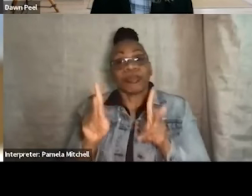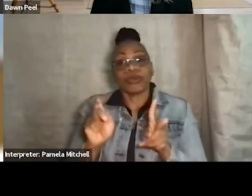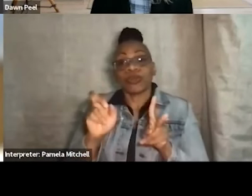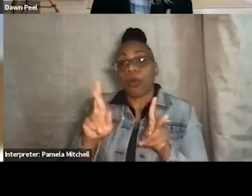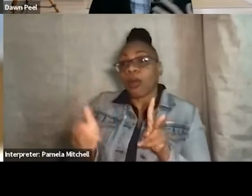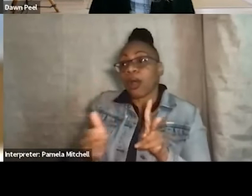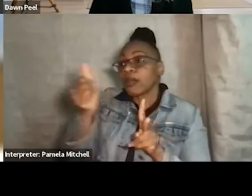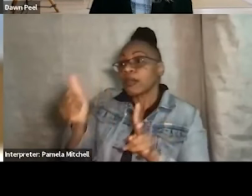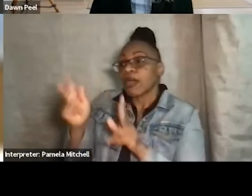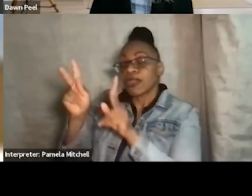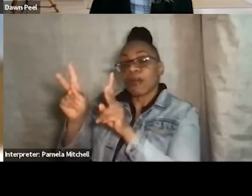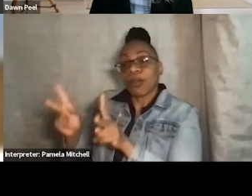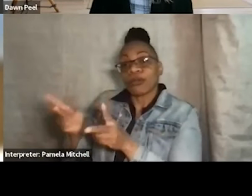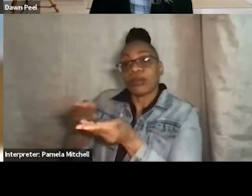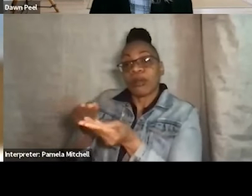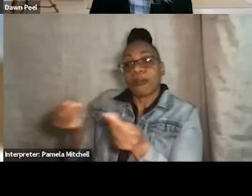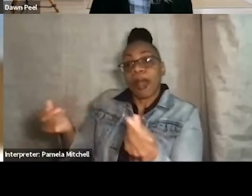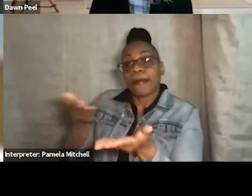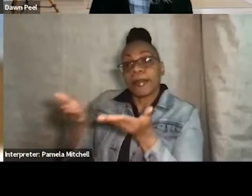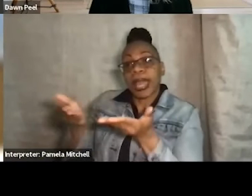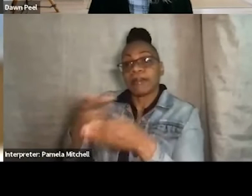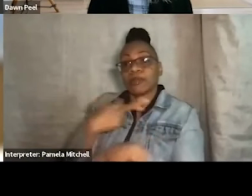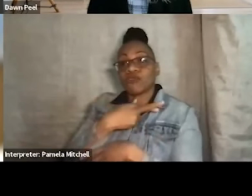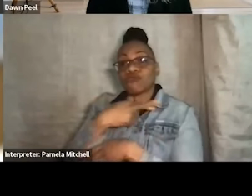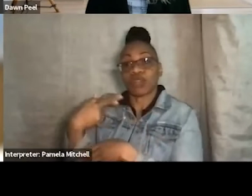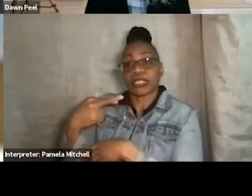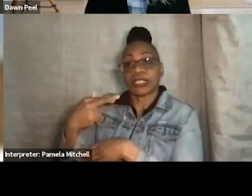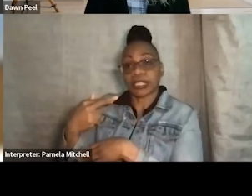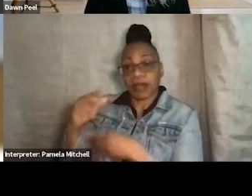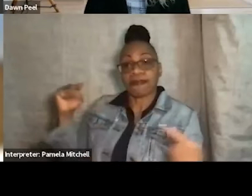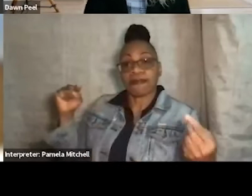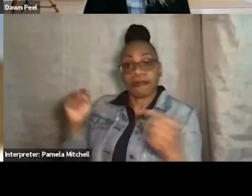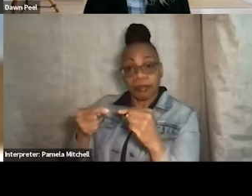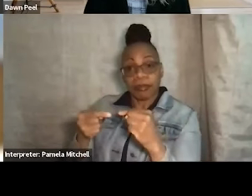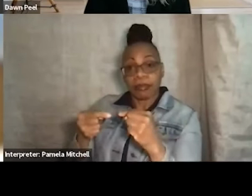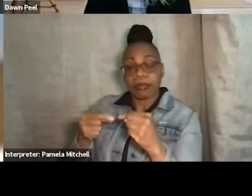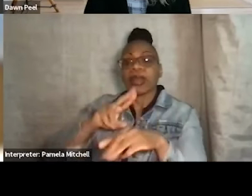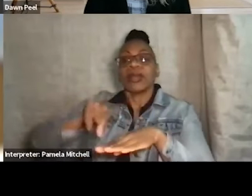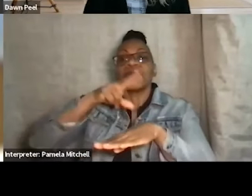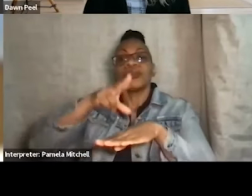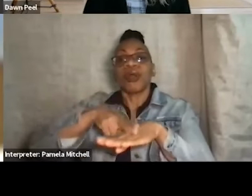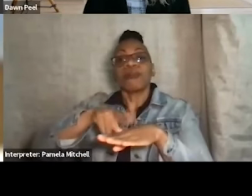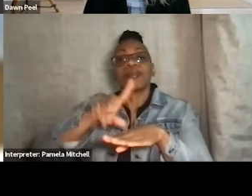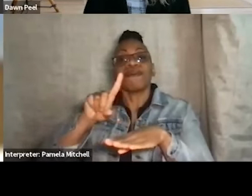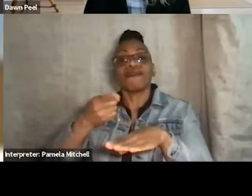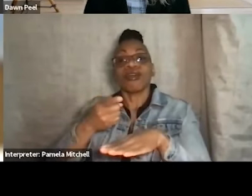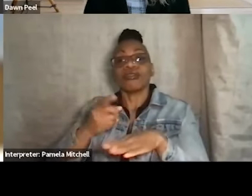or property could be at risk of harm. Typically, the first responders,